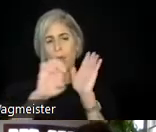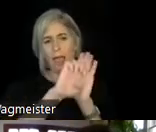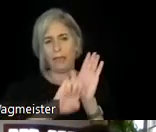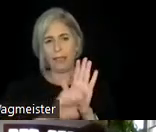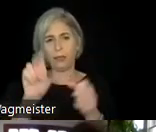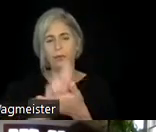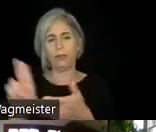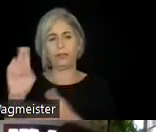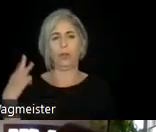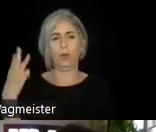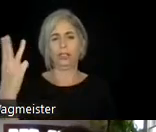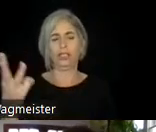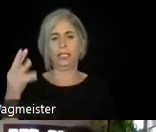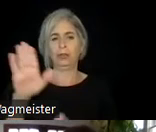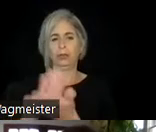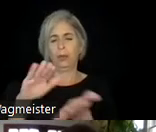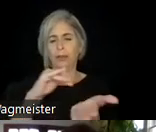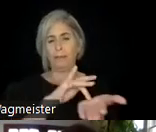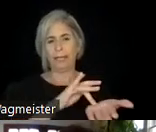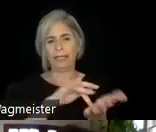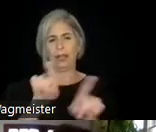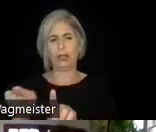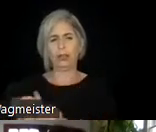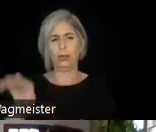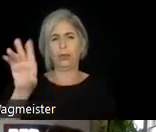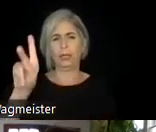are Timothy Brown, currently an assistant professor of bioethic